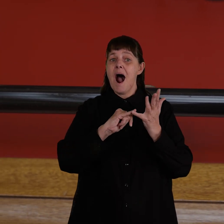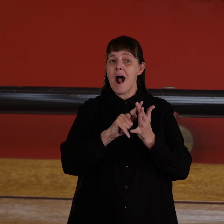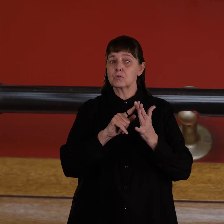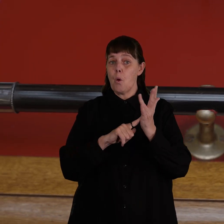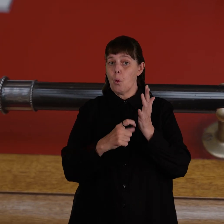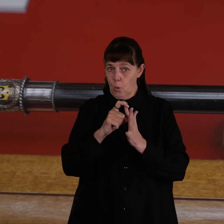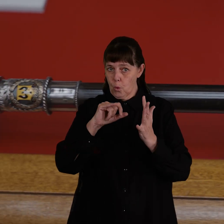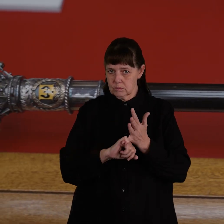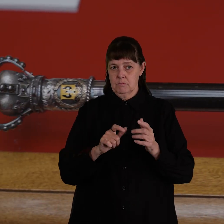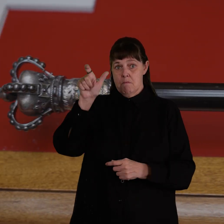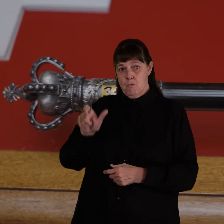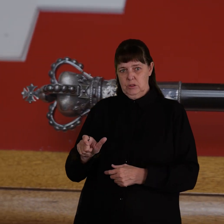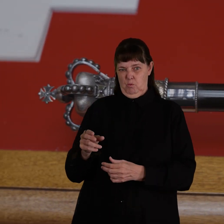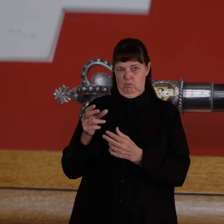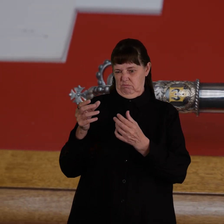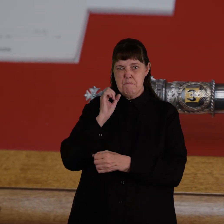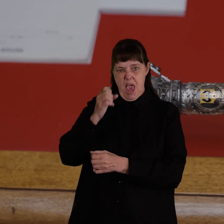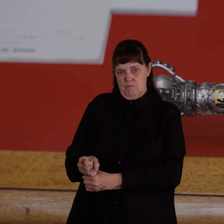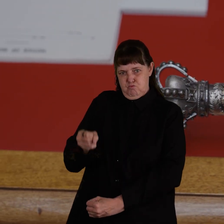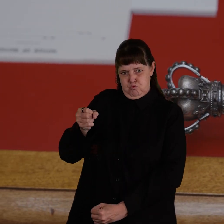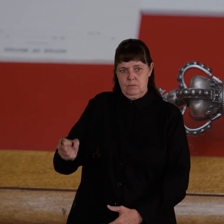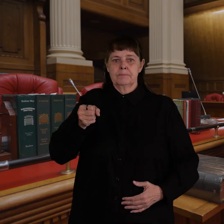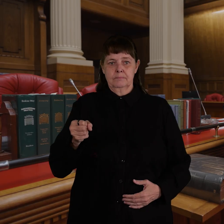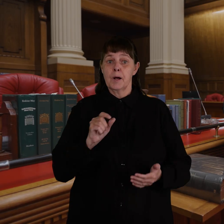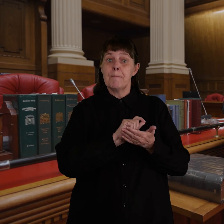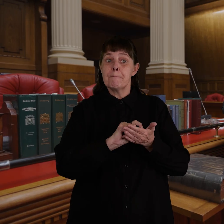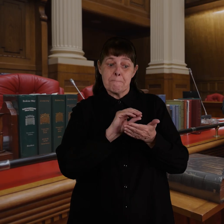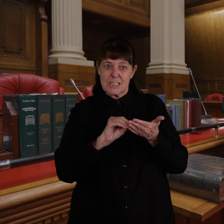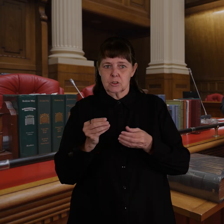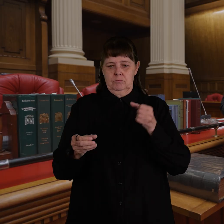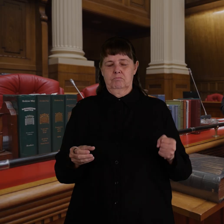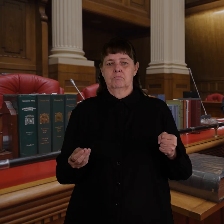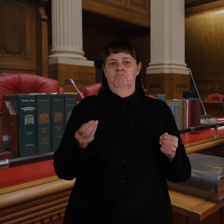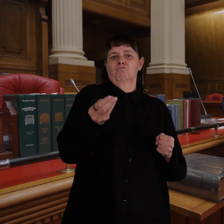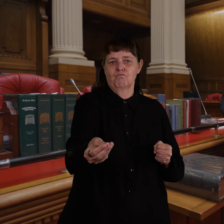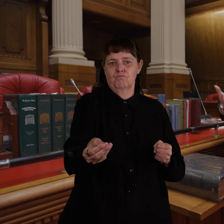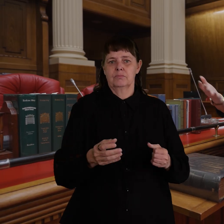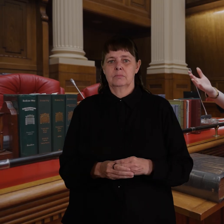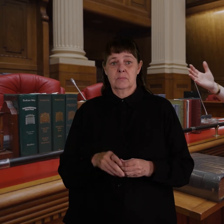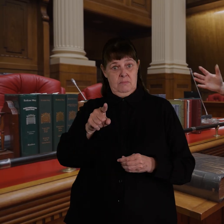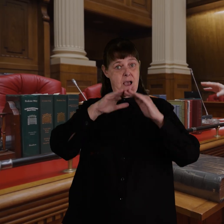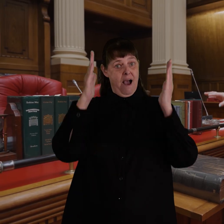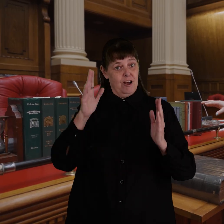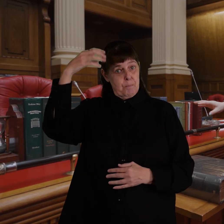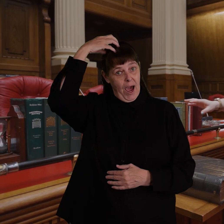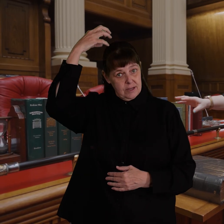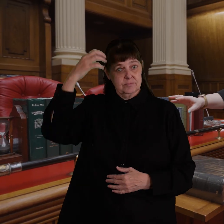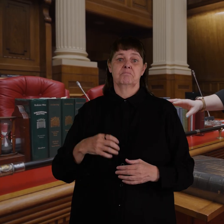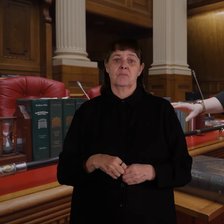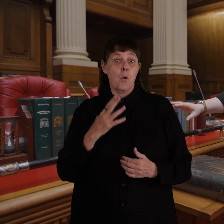the usher of the Black Rod would pass messages from the House to the monarch. We got the position